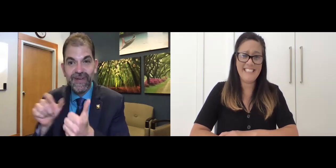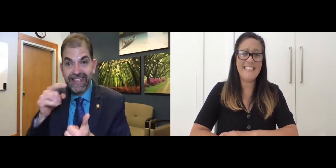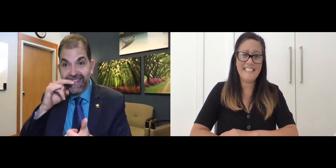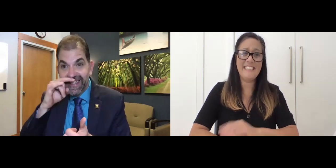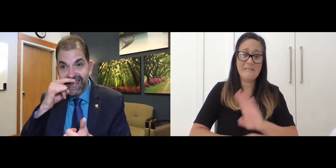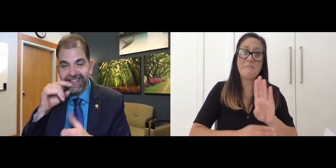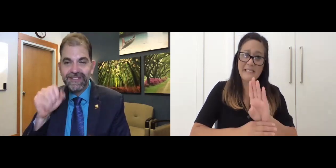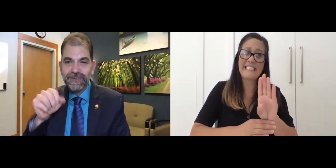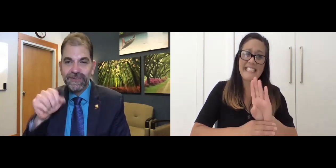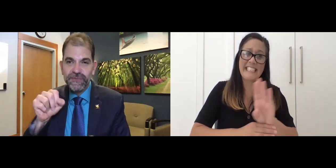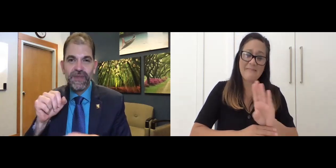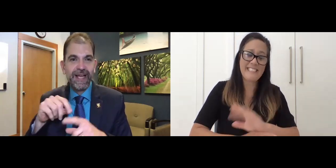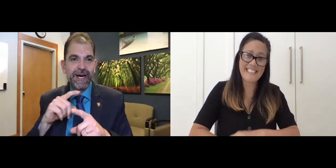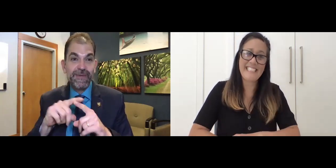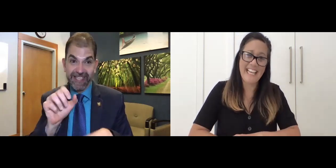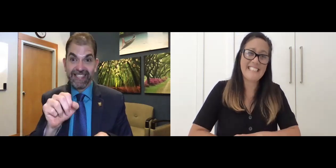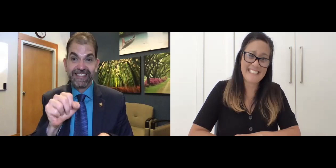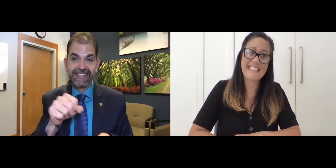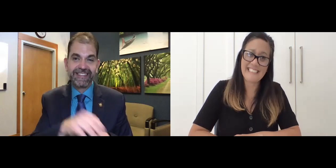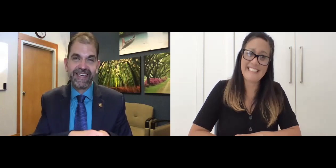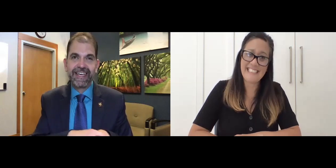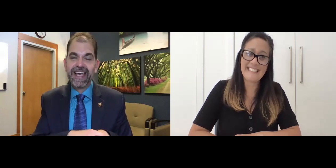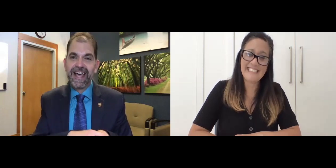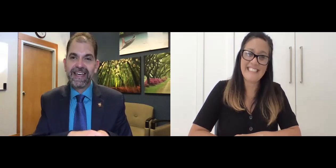very very busy taking care of them.